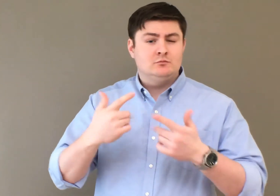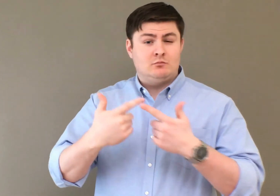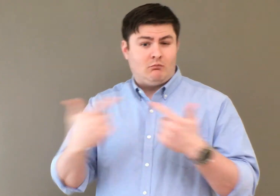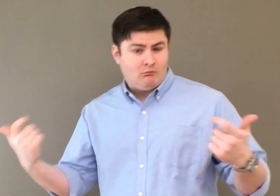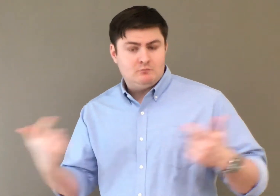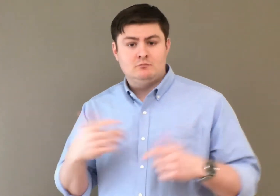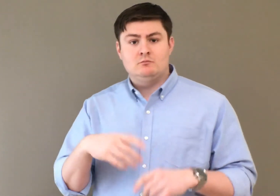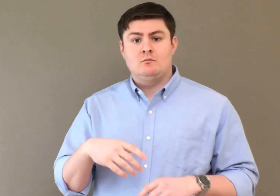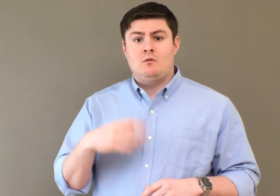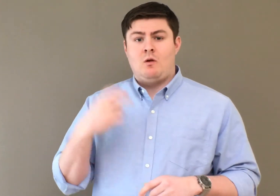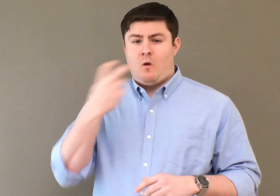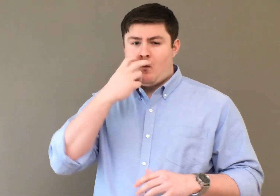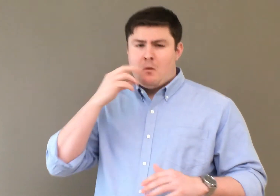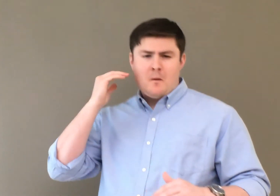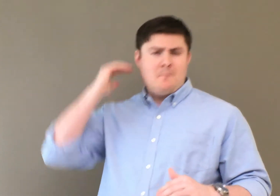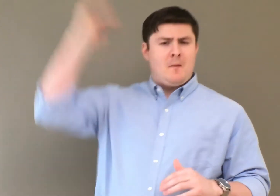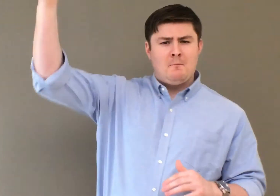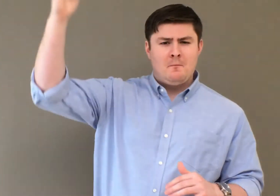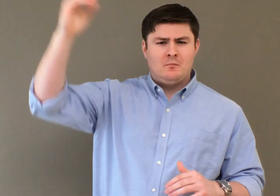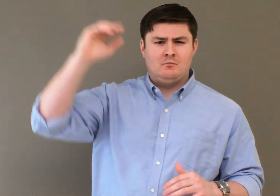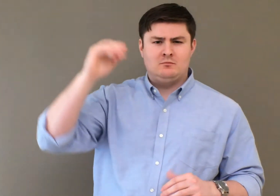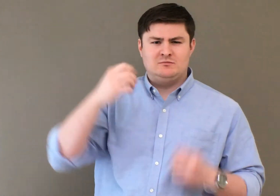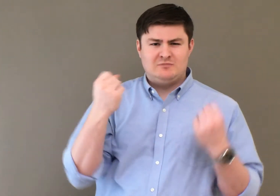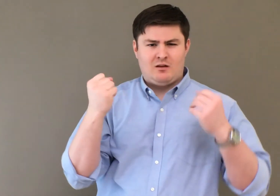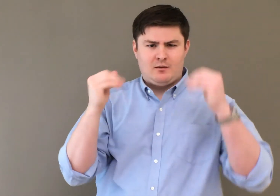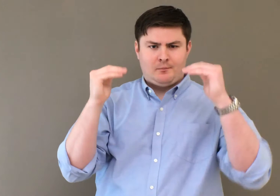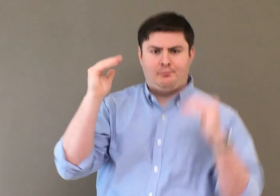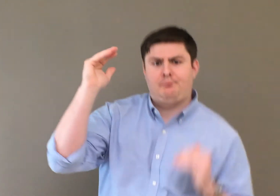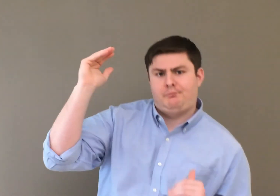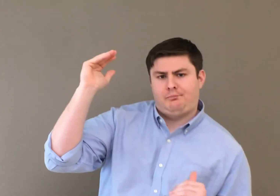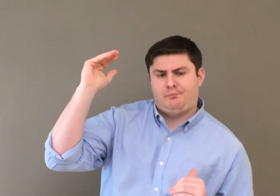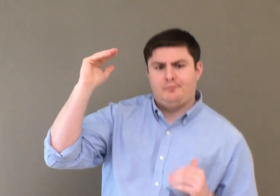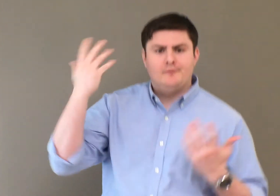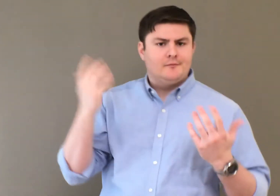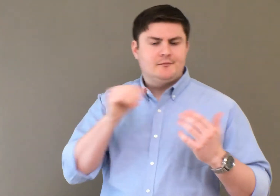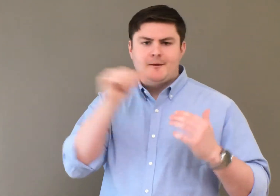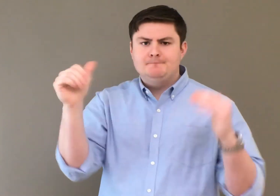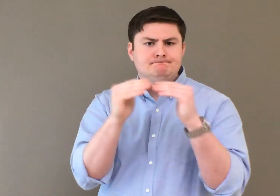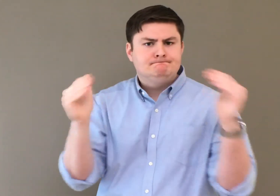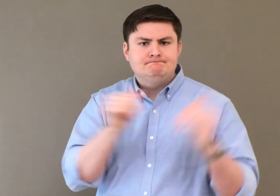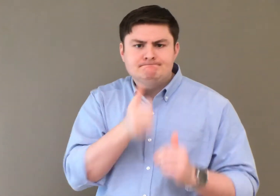these audiologists usually give far more weight to oral methods of education and support programs